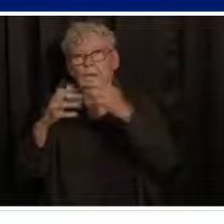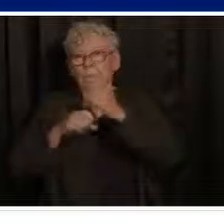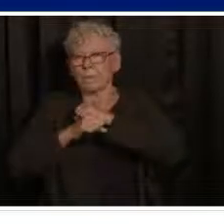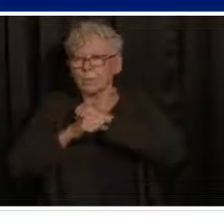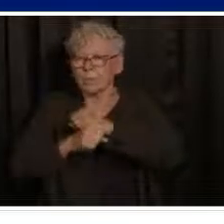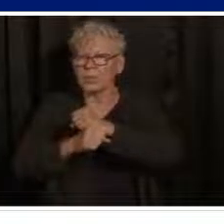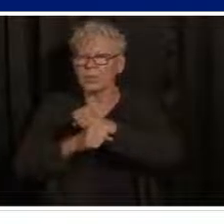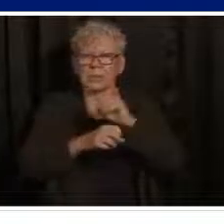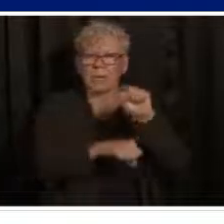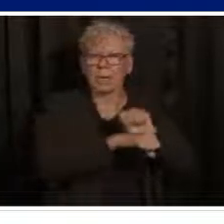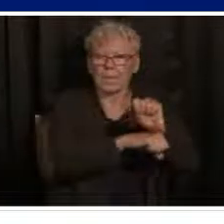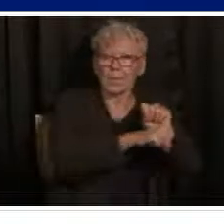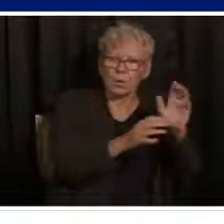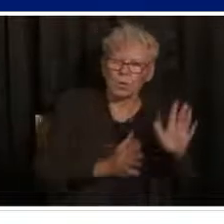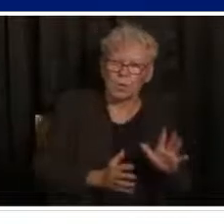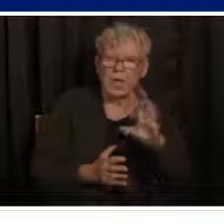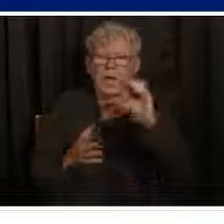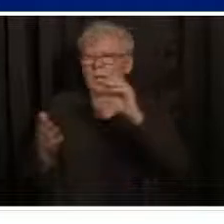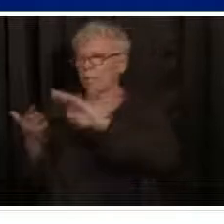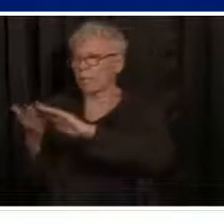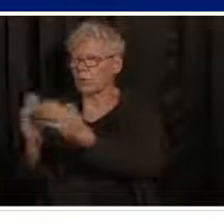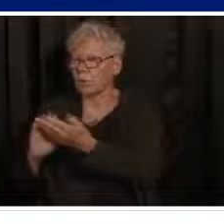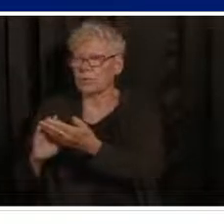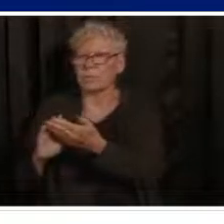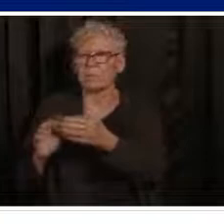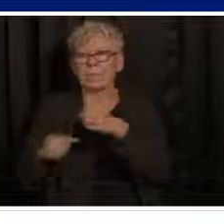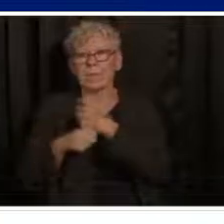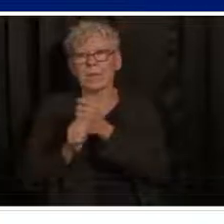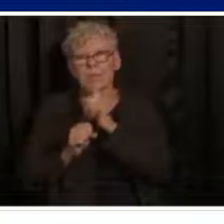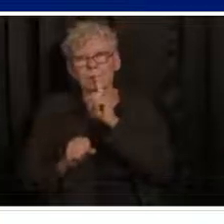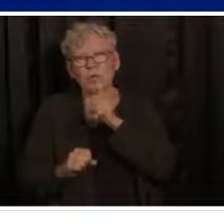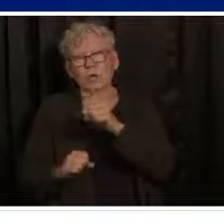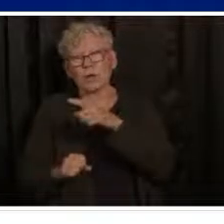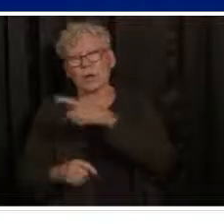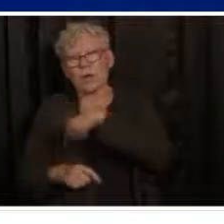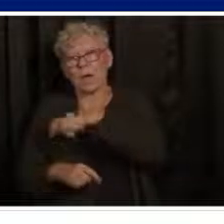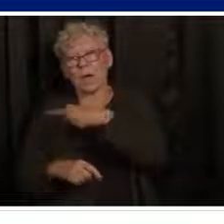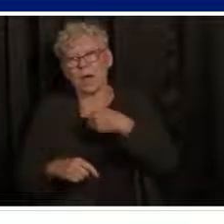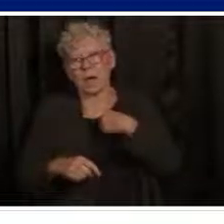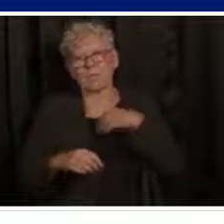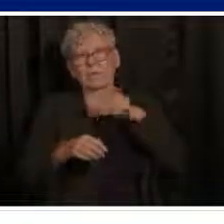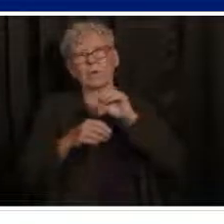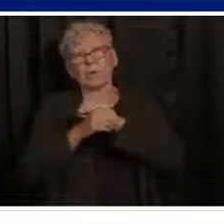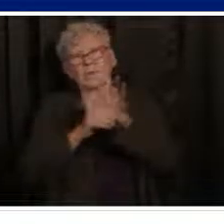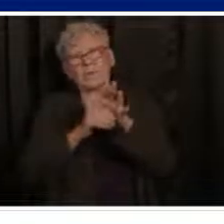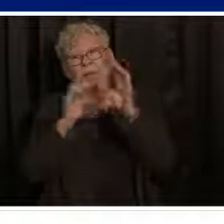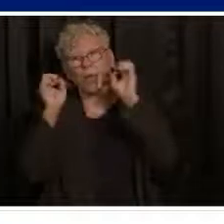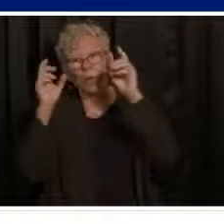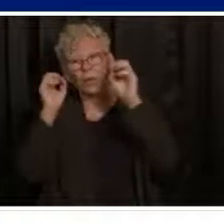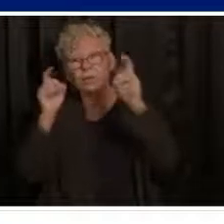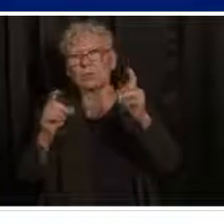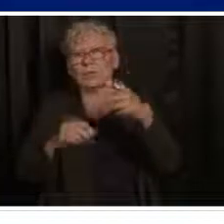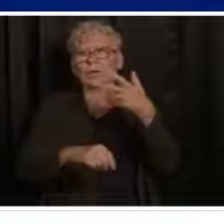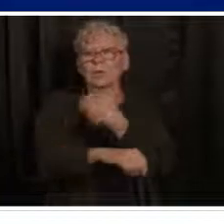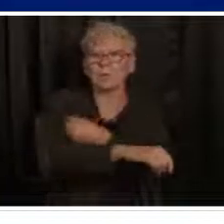by ensuring they have access to COVID-19 education testing, vaccinations through sites across the country including in